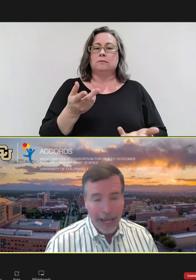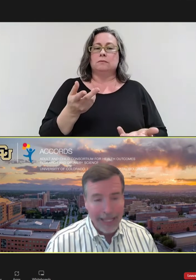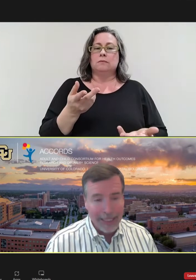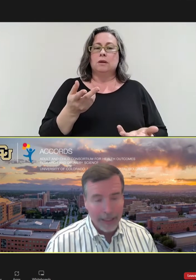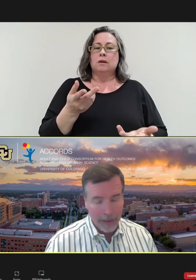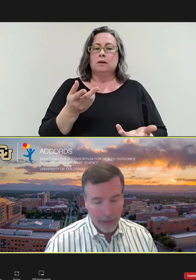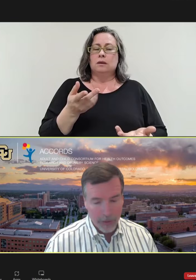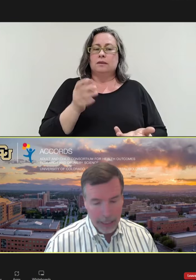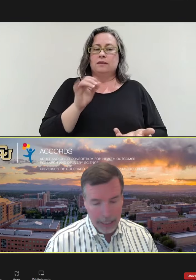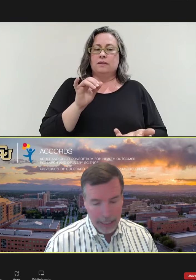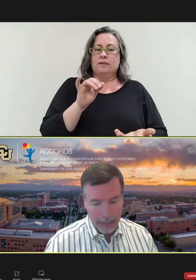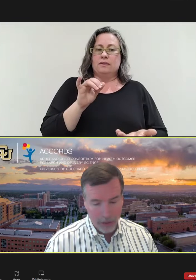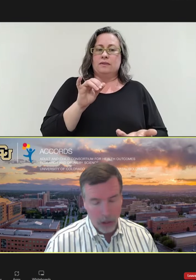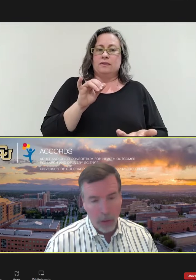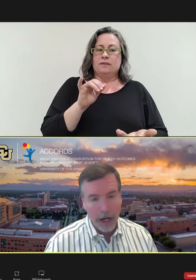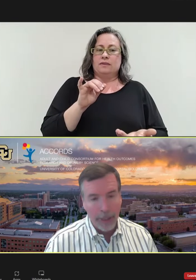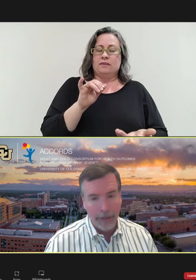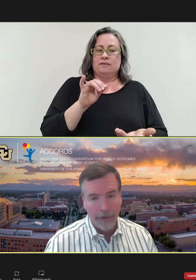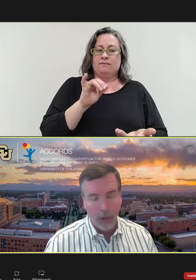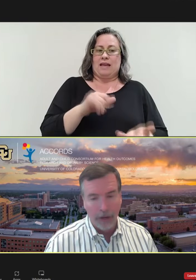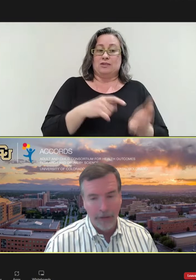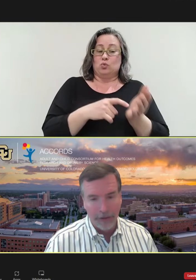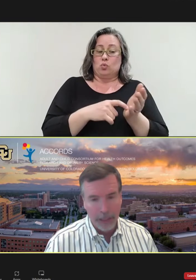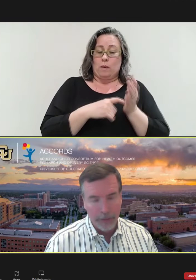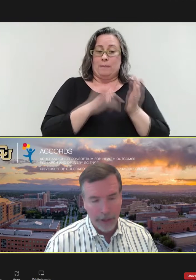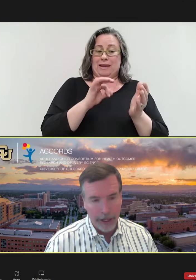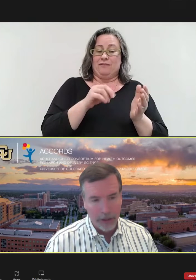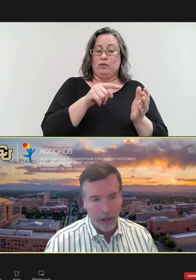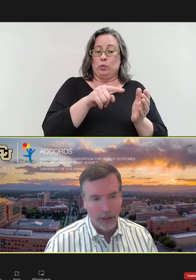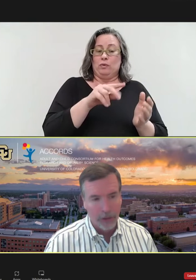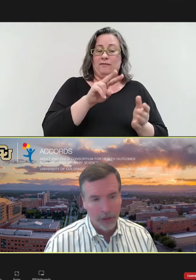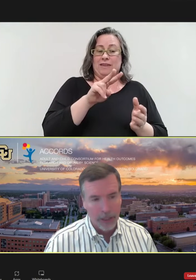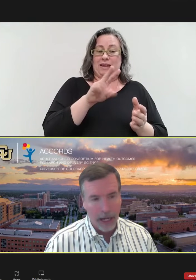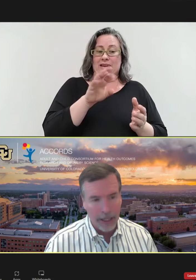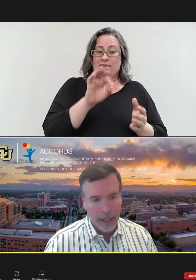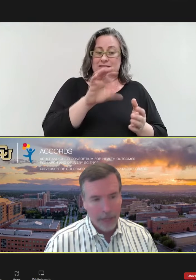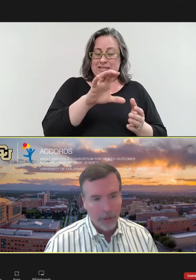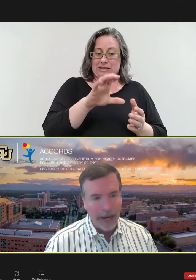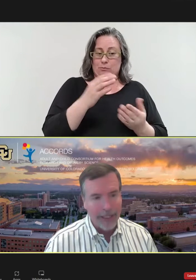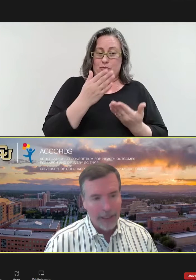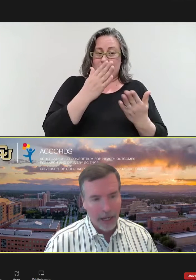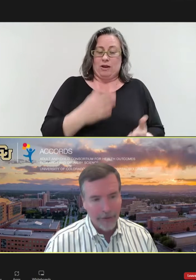that -- it is a requirement if you are a VFC provider to also stock private stock